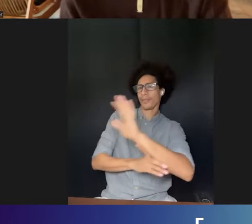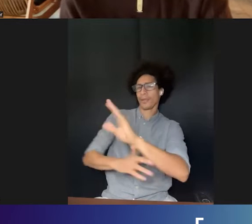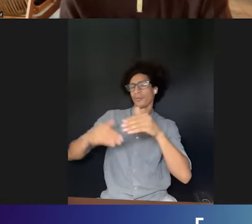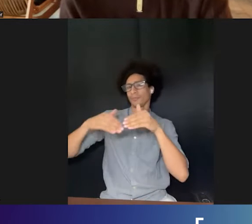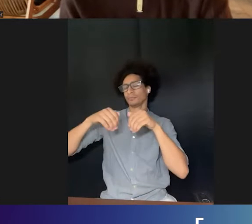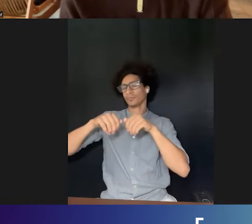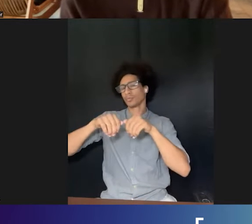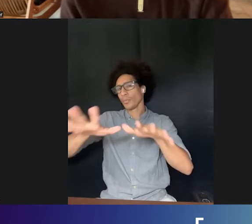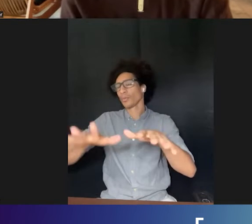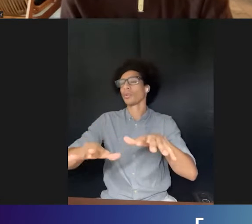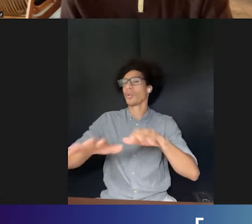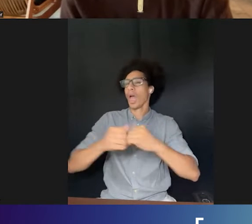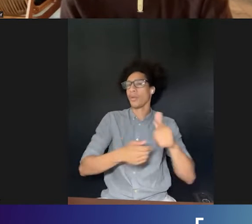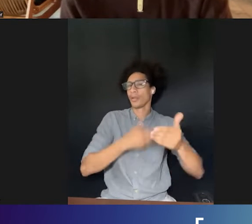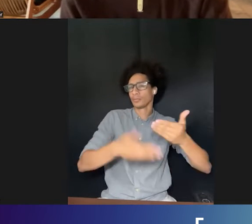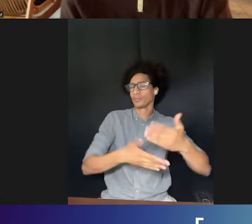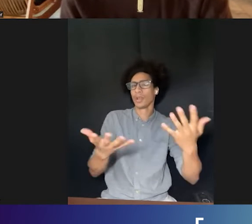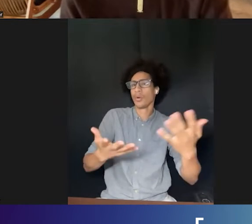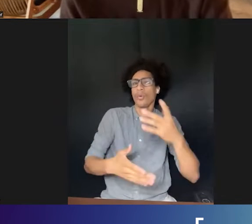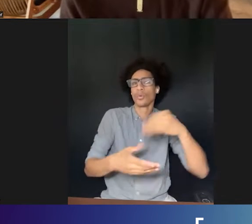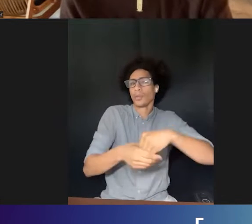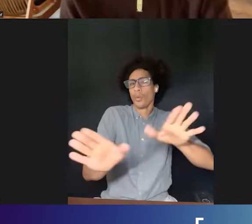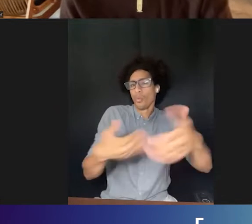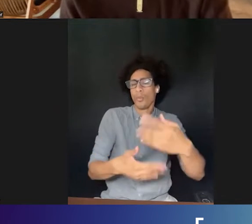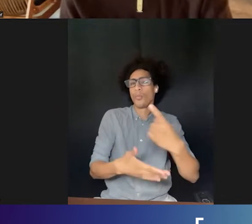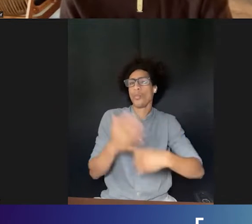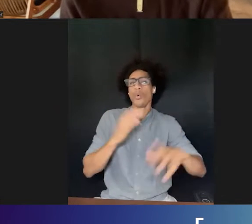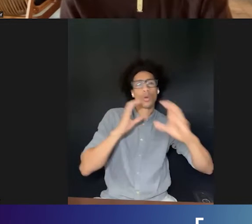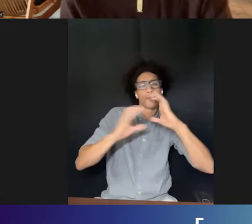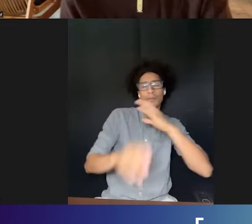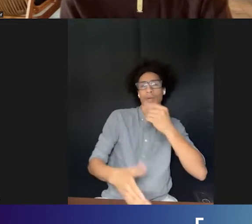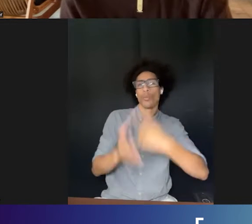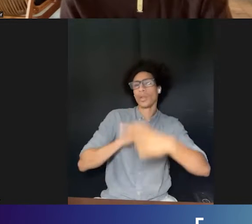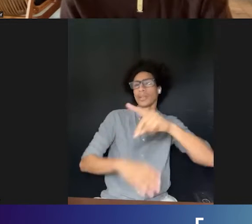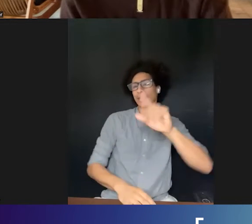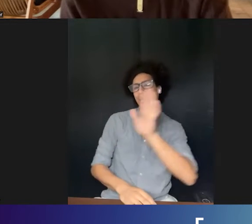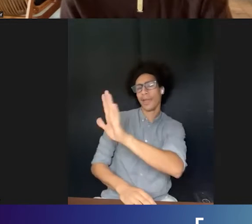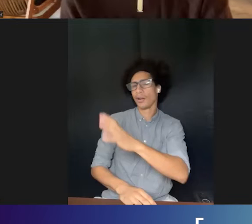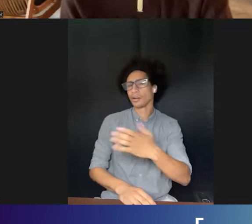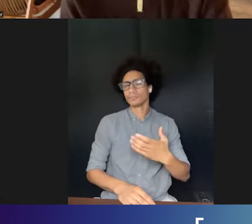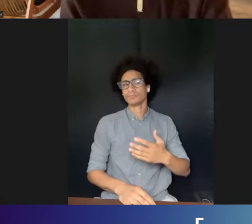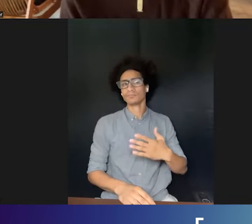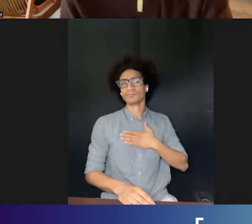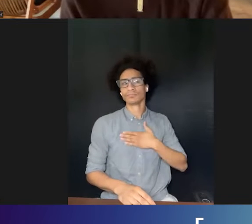and those conversation and what did they express? And with Emma, it sounds I get the financing DNA of your film